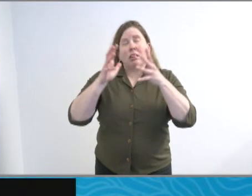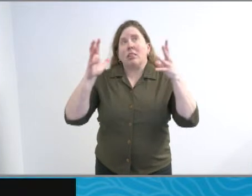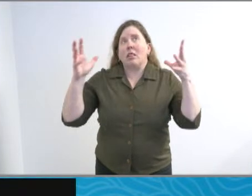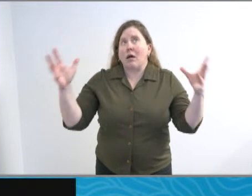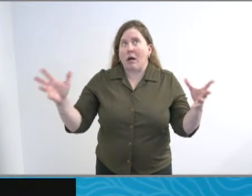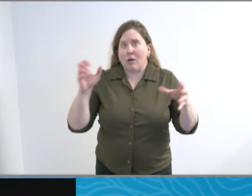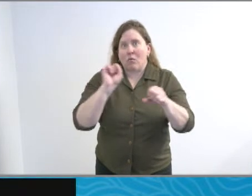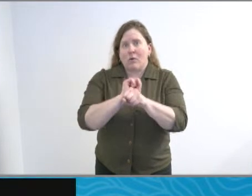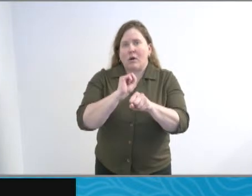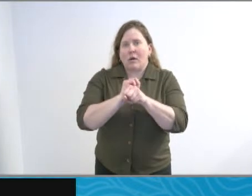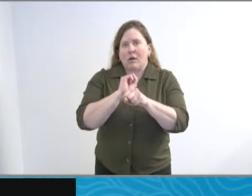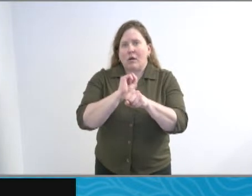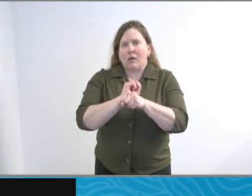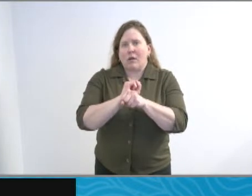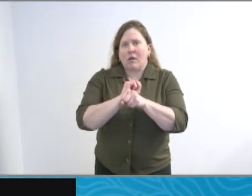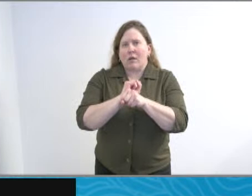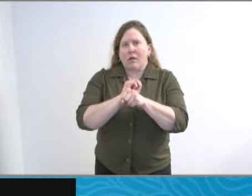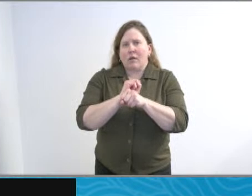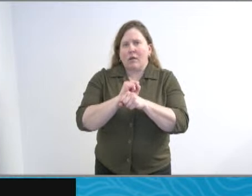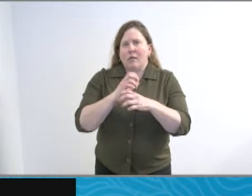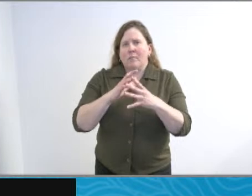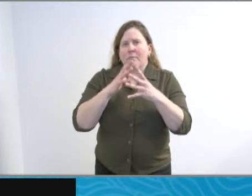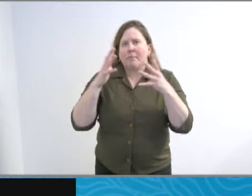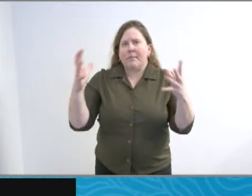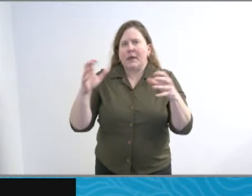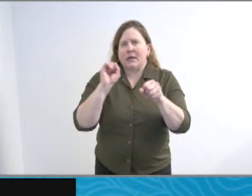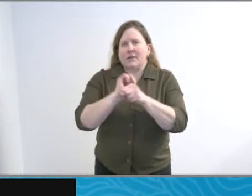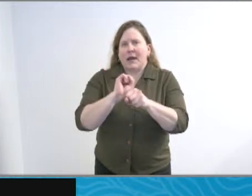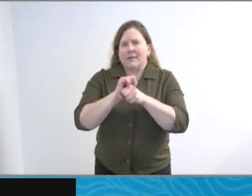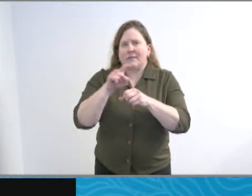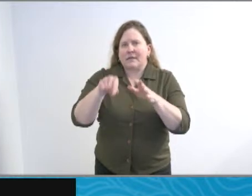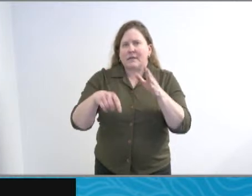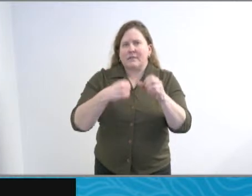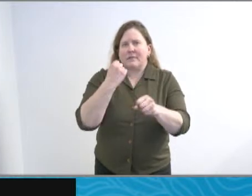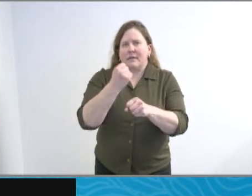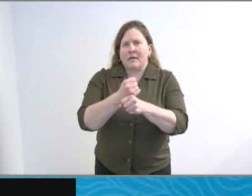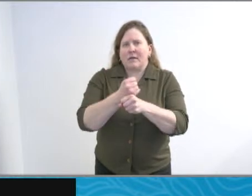It was a big rollout this year with the help of the,